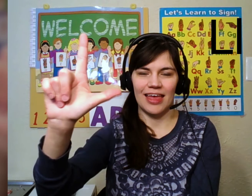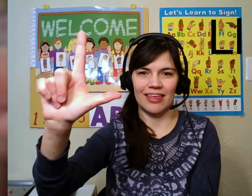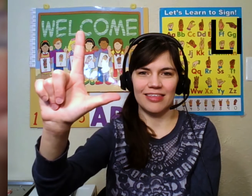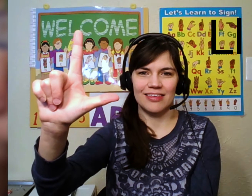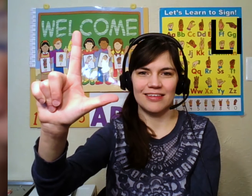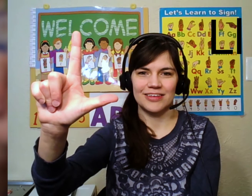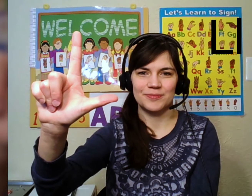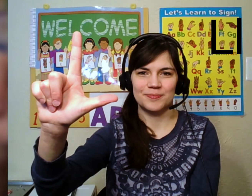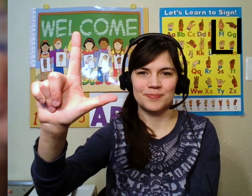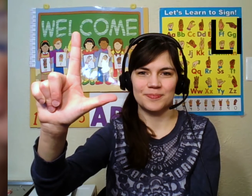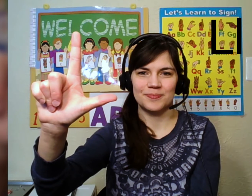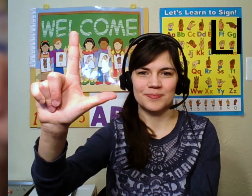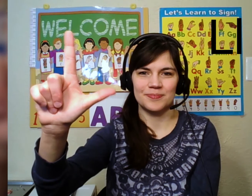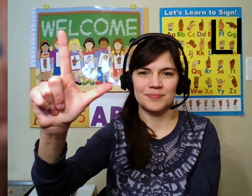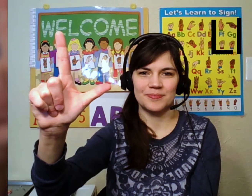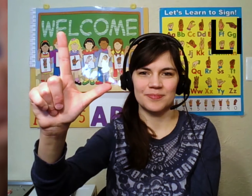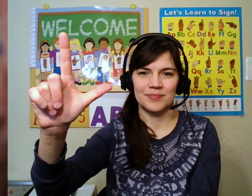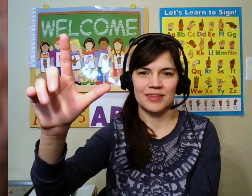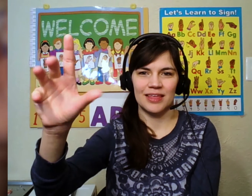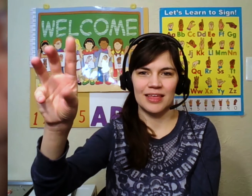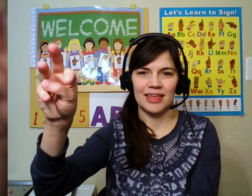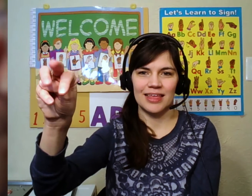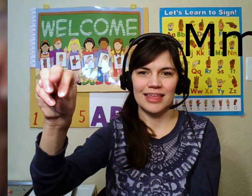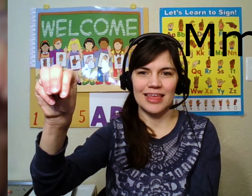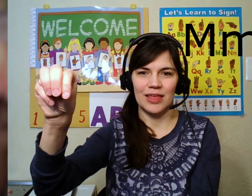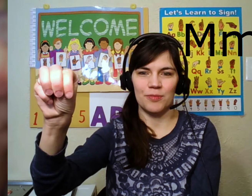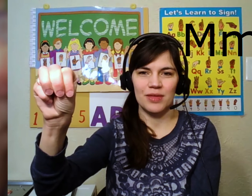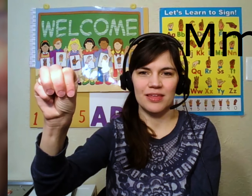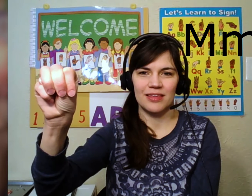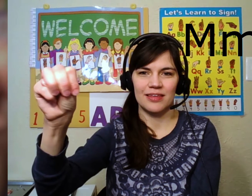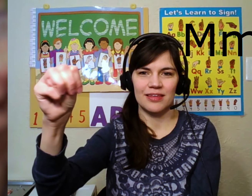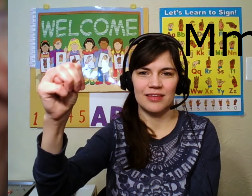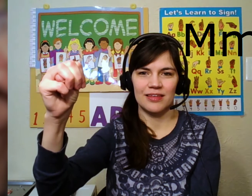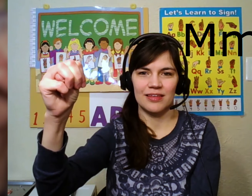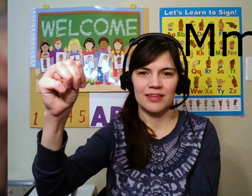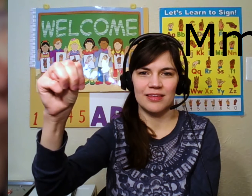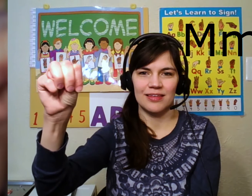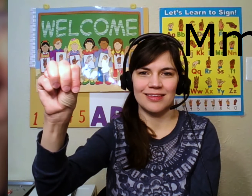L M